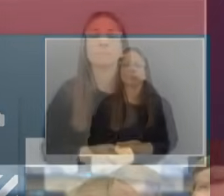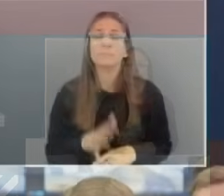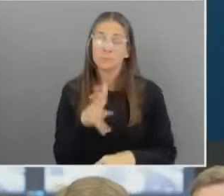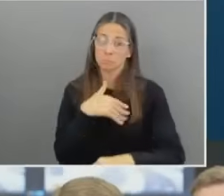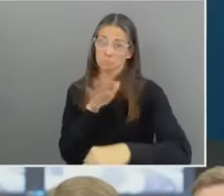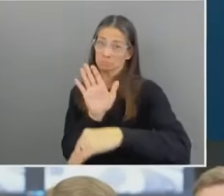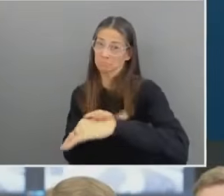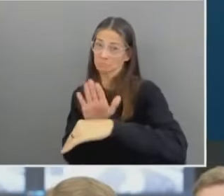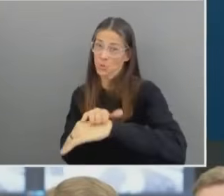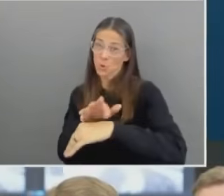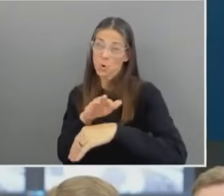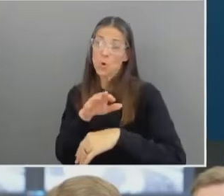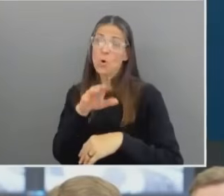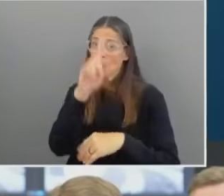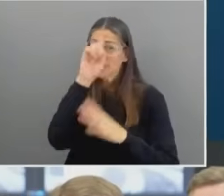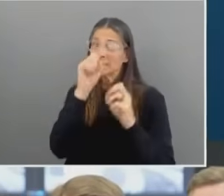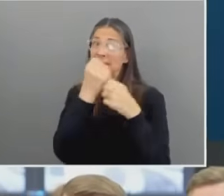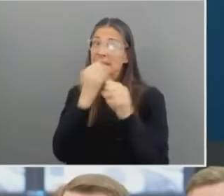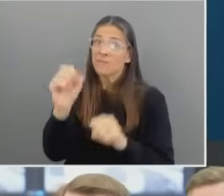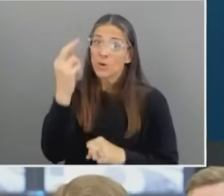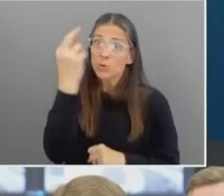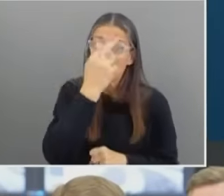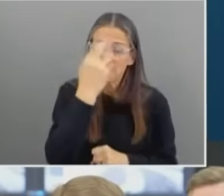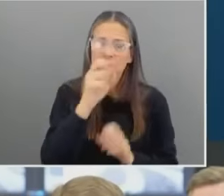WKYT, DOT GOV, INCLUDING TRAFFIC UPDATES.